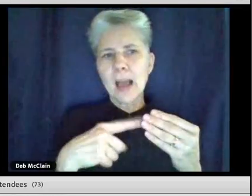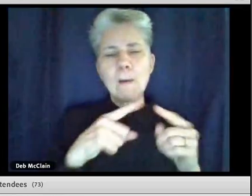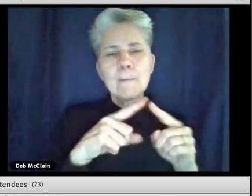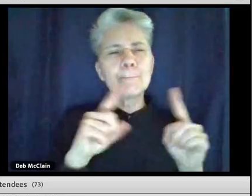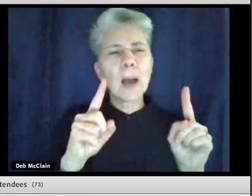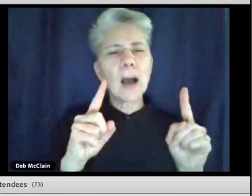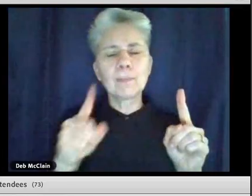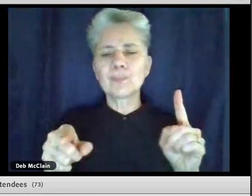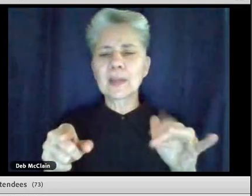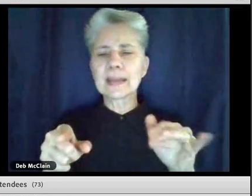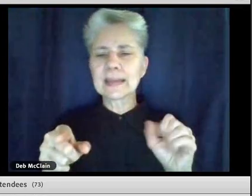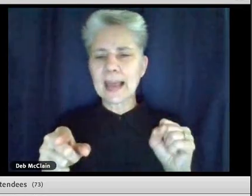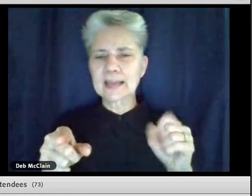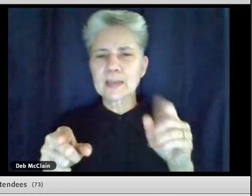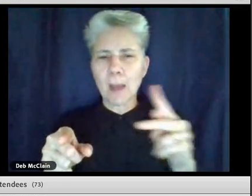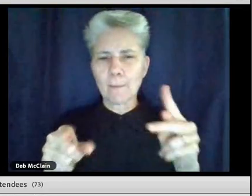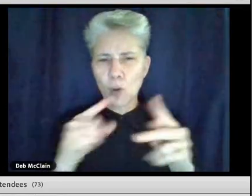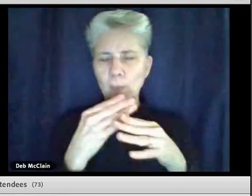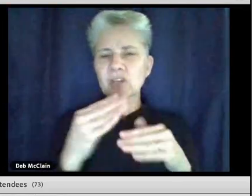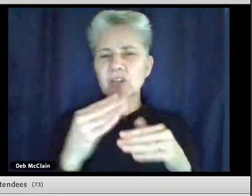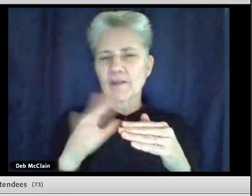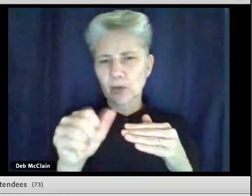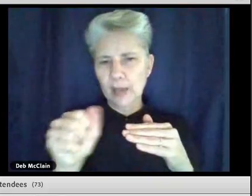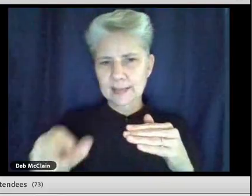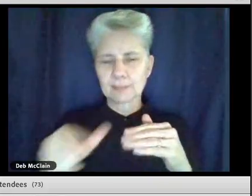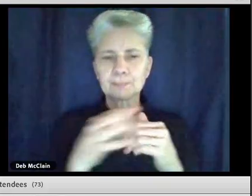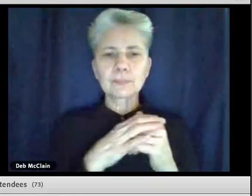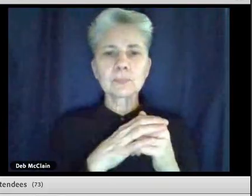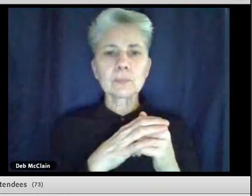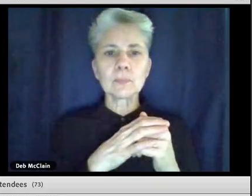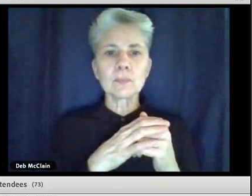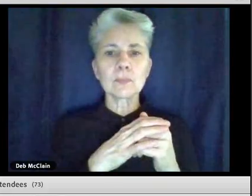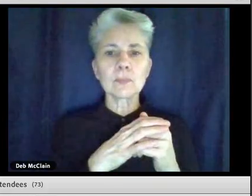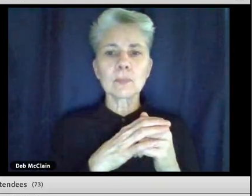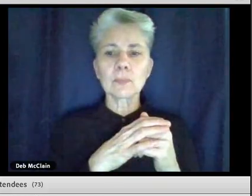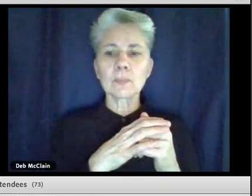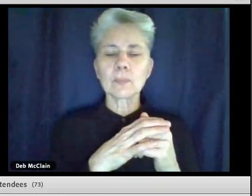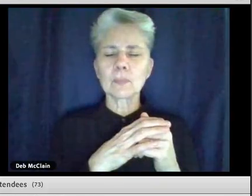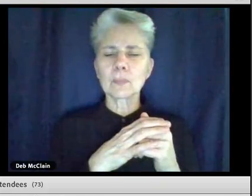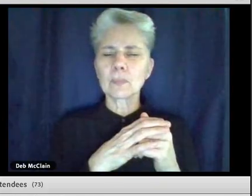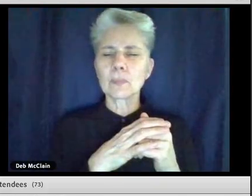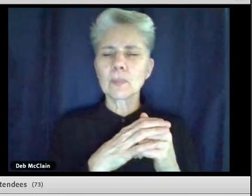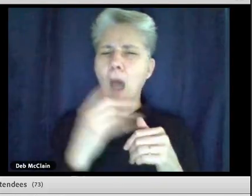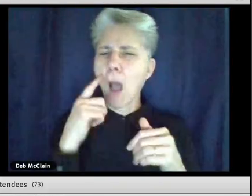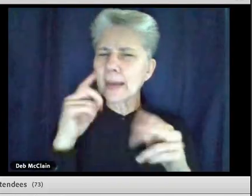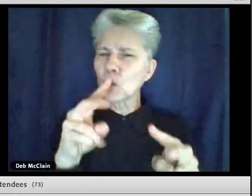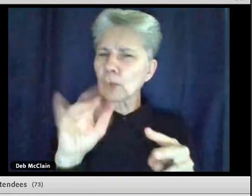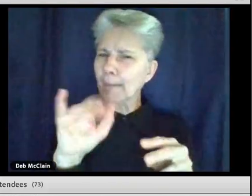just to kind of show you what I'm thinking. Yes, this PowerPoint will be shared after.